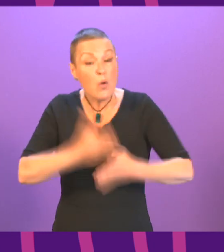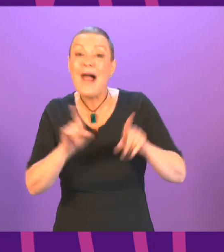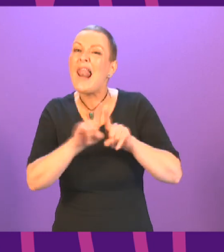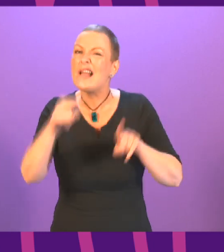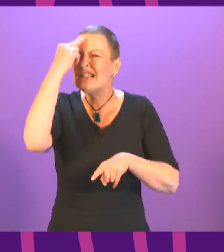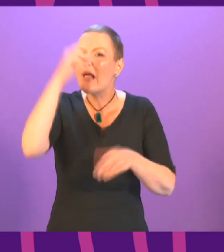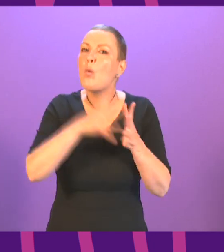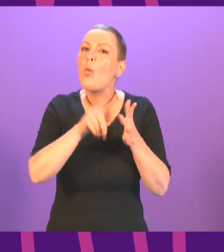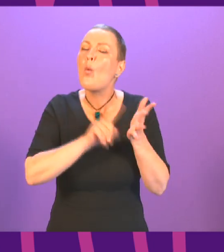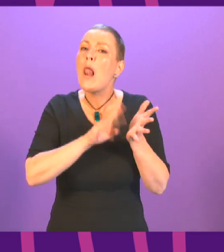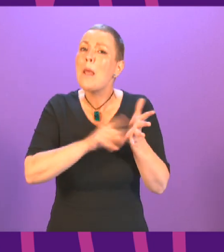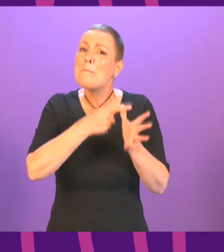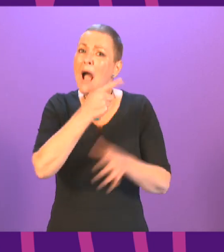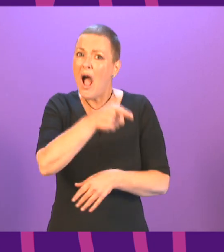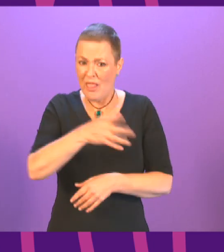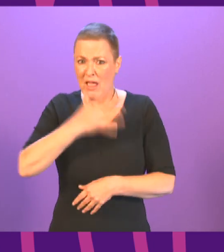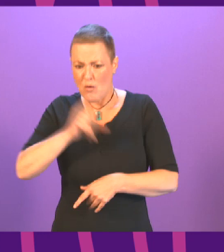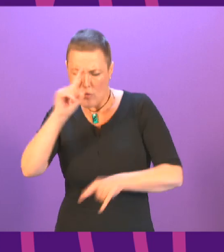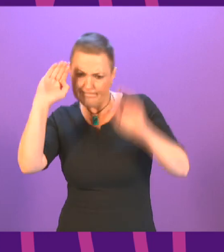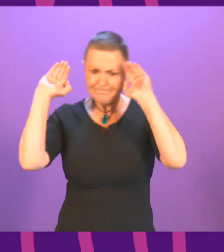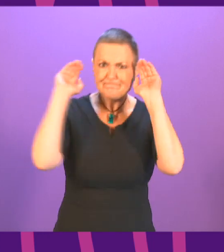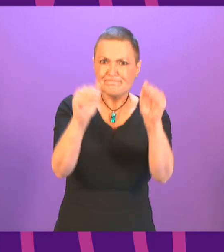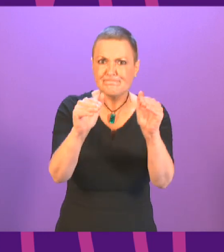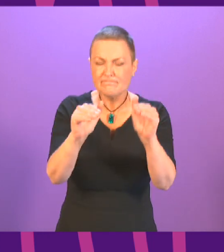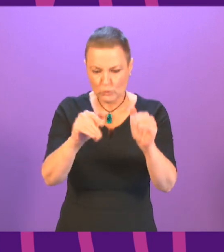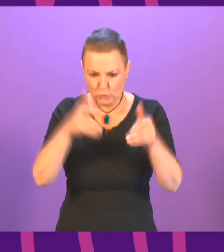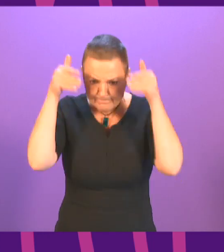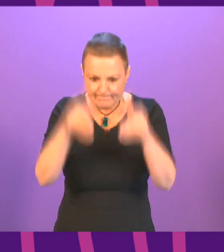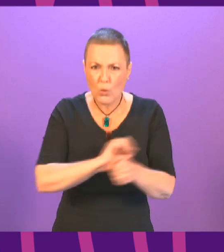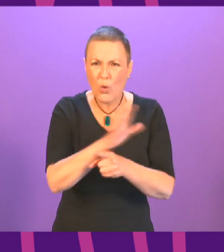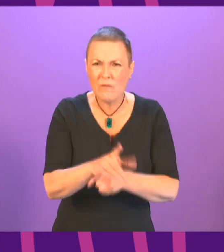NHS workers such as Wilma want to prioritise the fight against Covid, but the Government